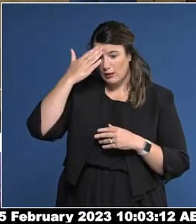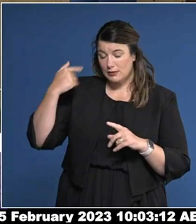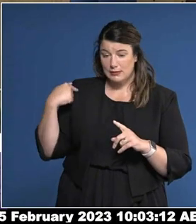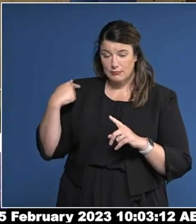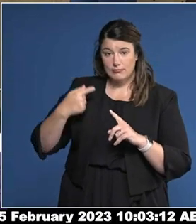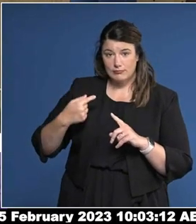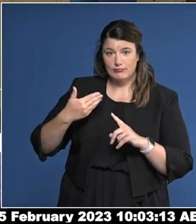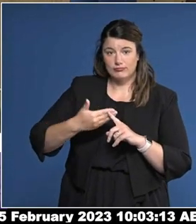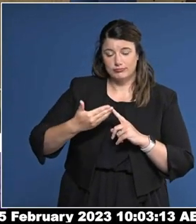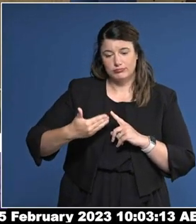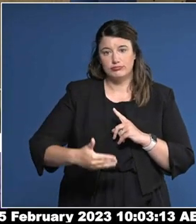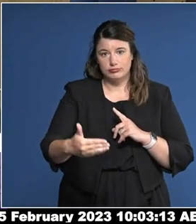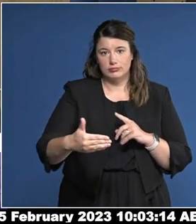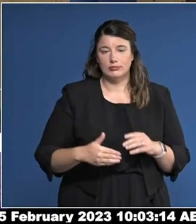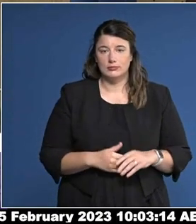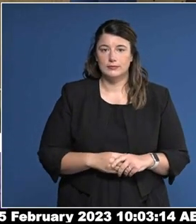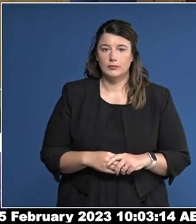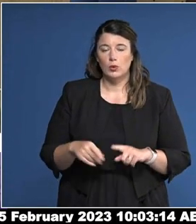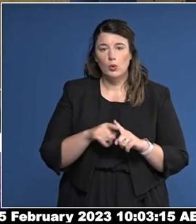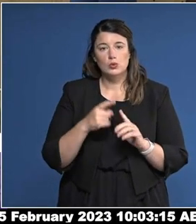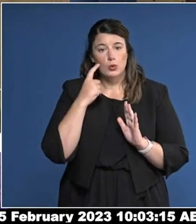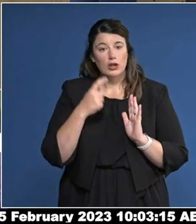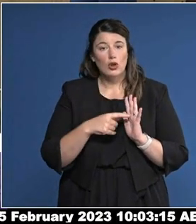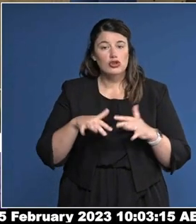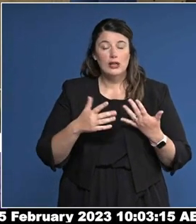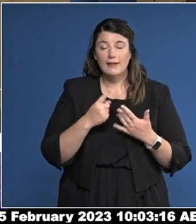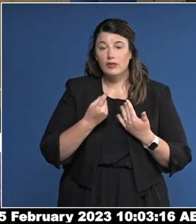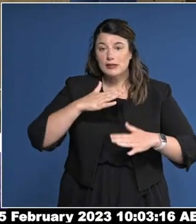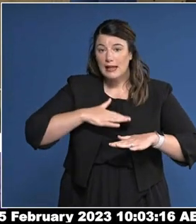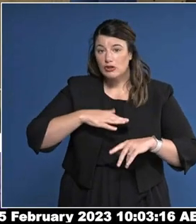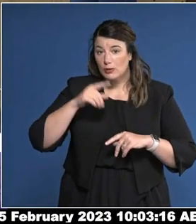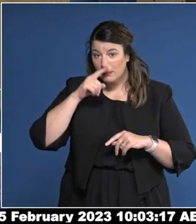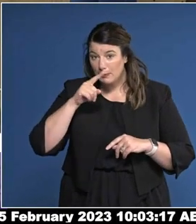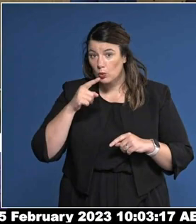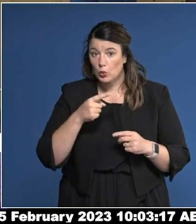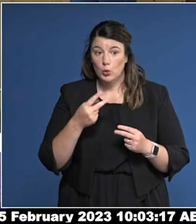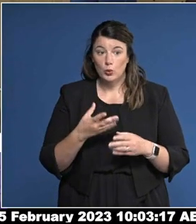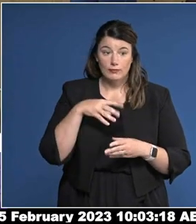We also acknowledge First Nations people who are participating in this hearing, including